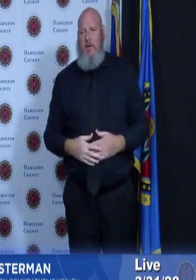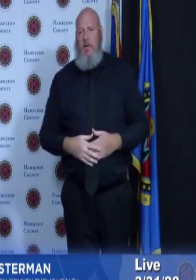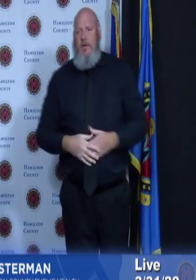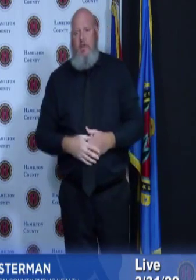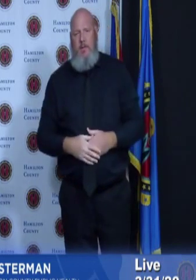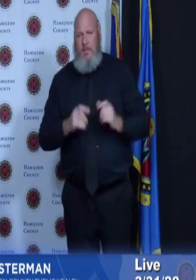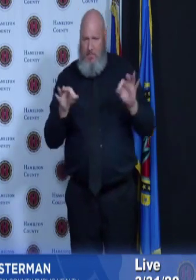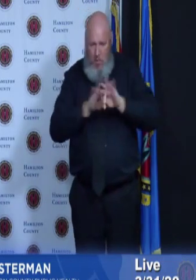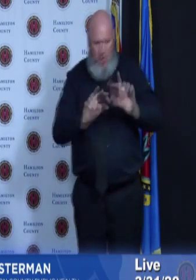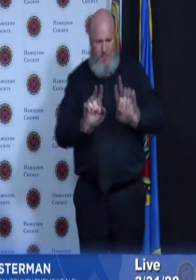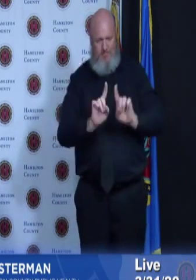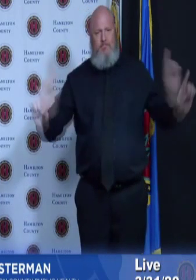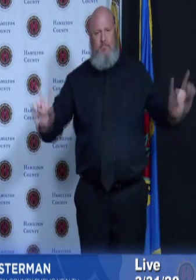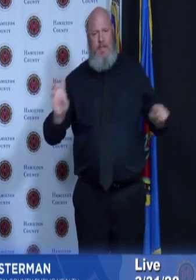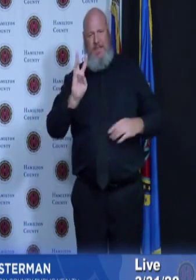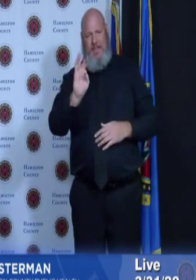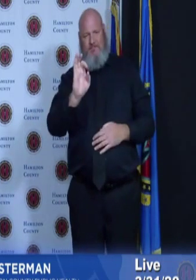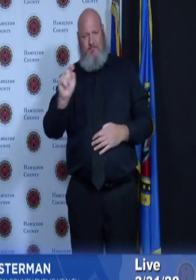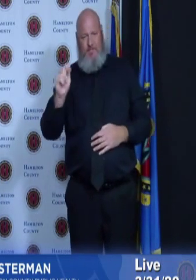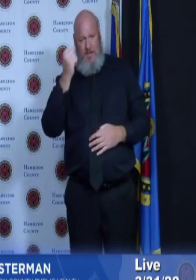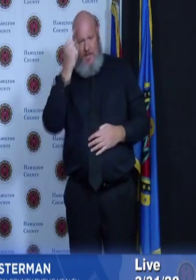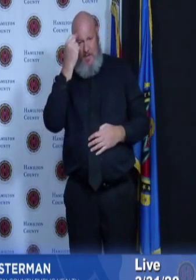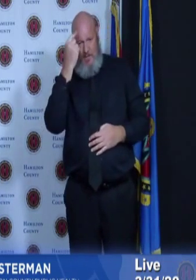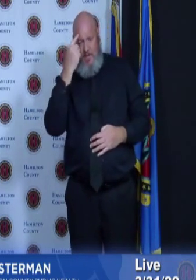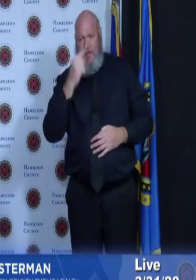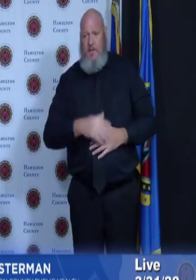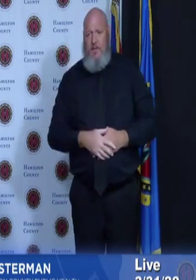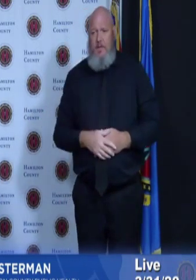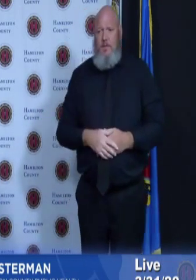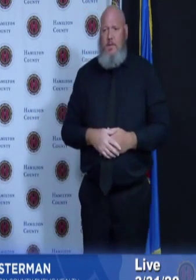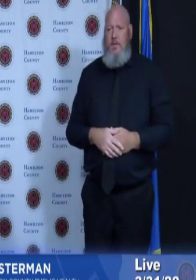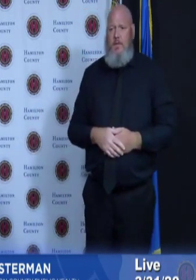Covid-19 they're making another household get sick at the same time and that's